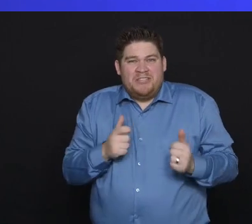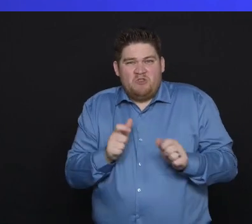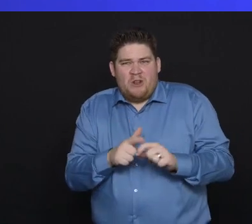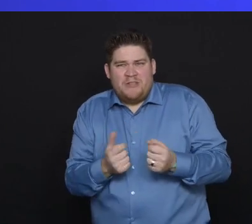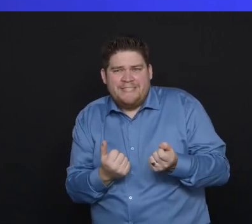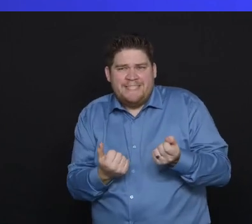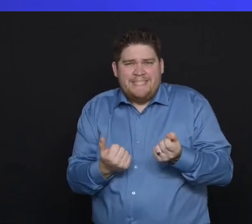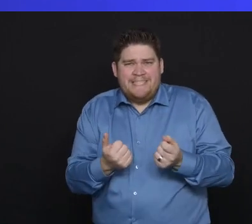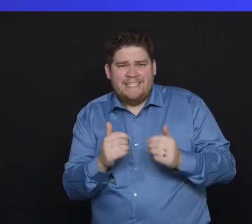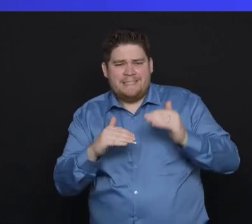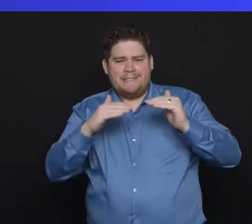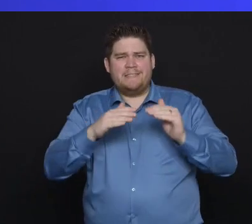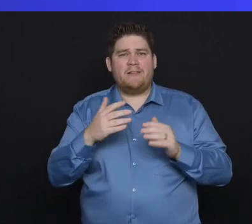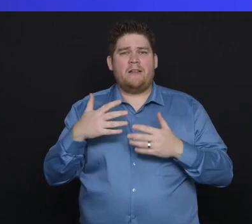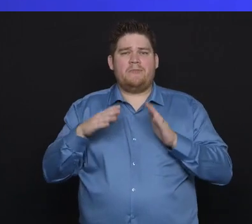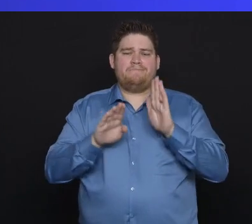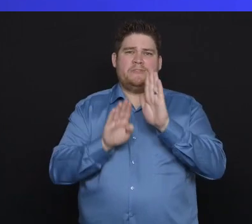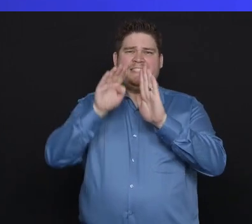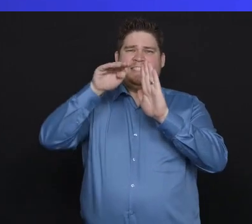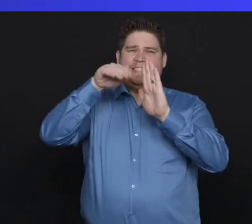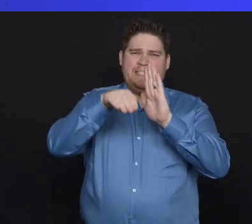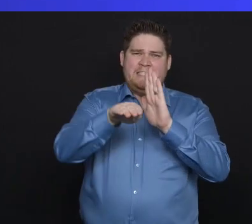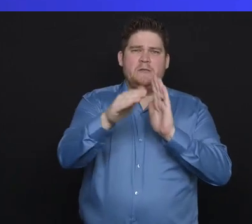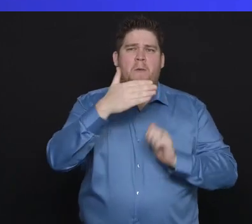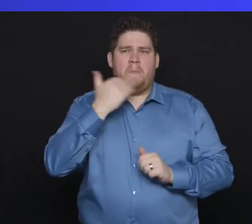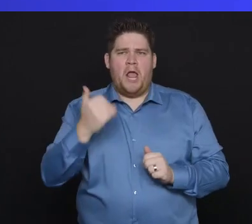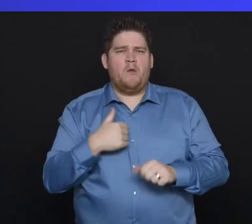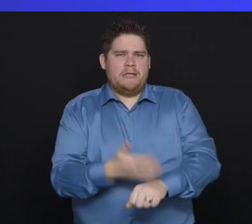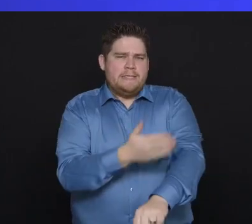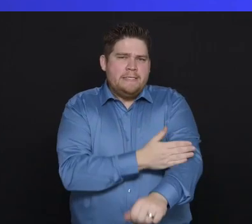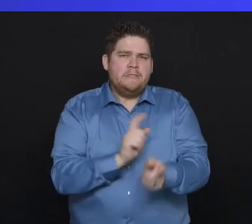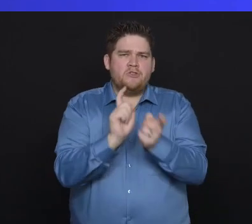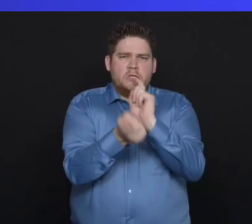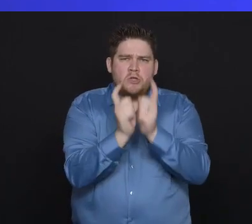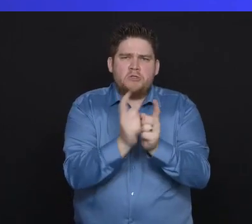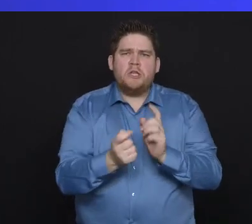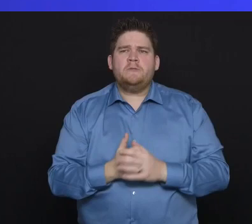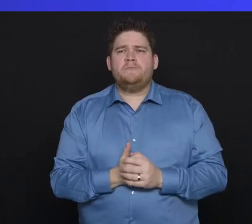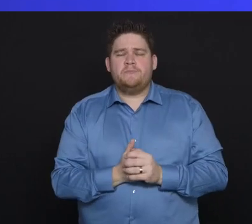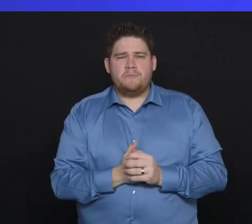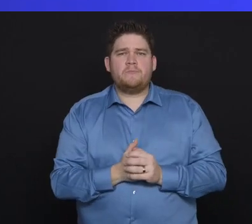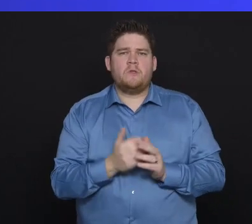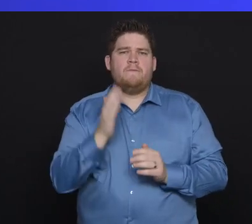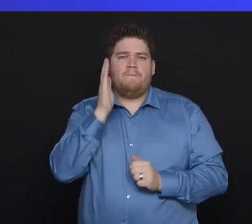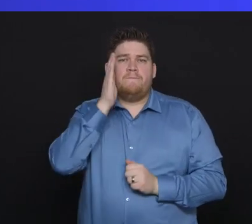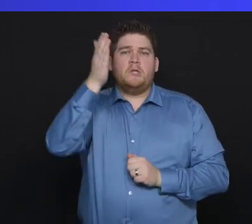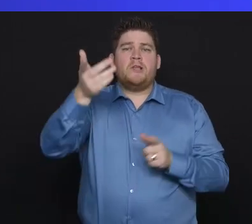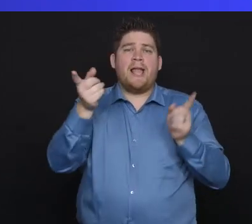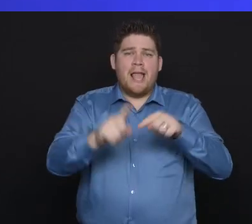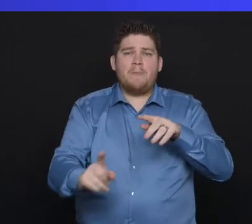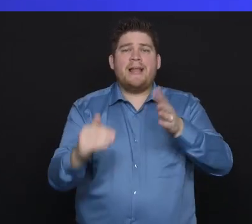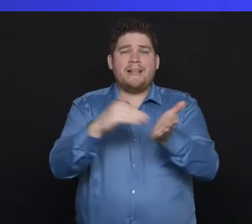get through this, and then we can reassess where it is we need to make changes for the future.